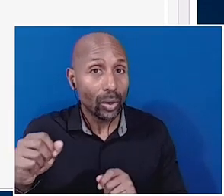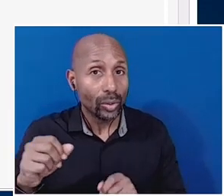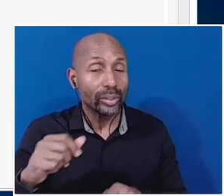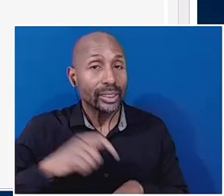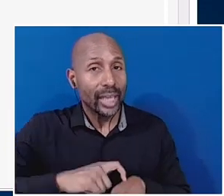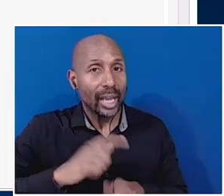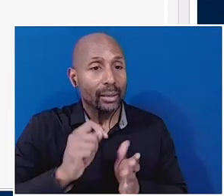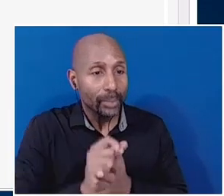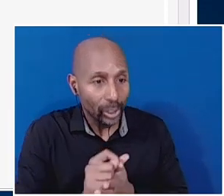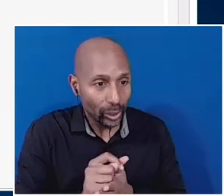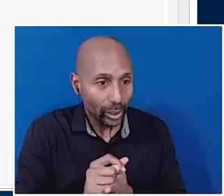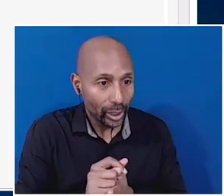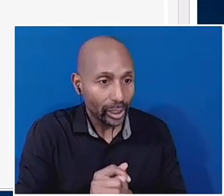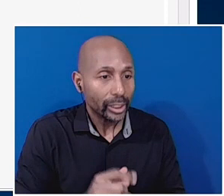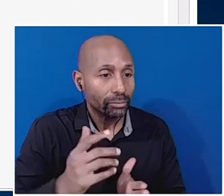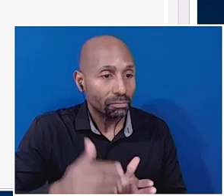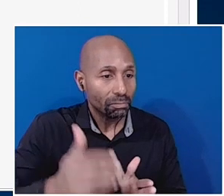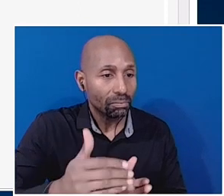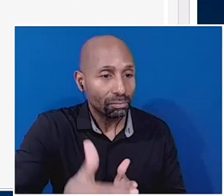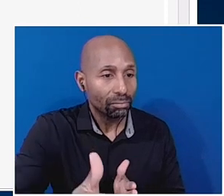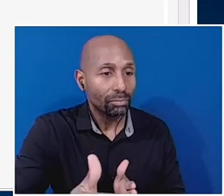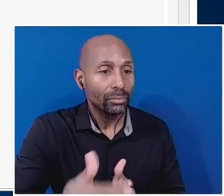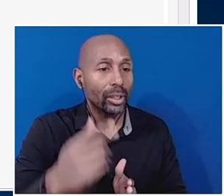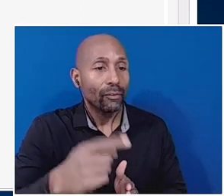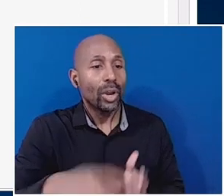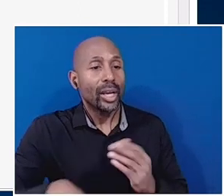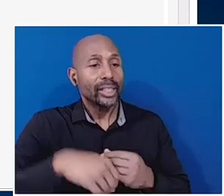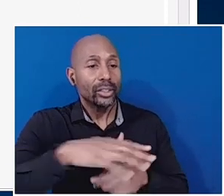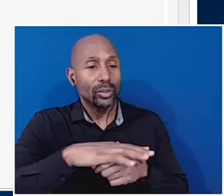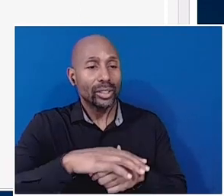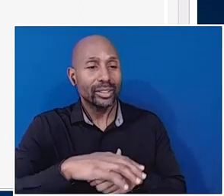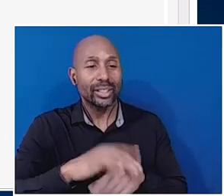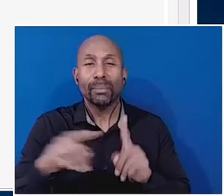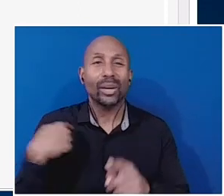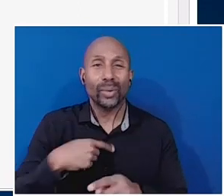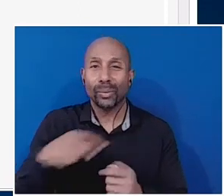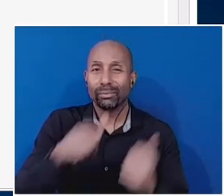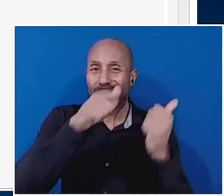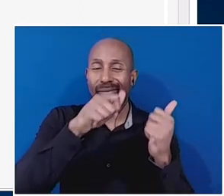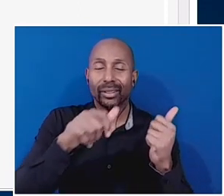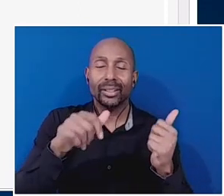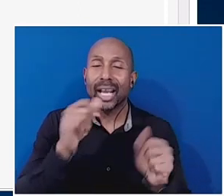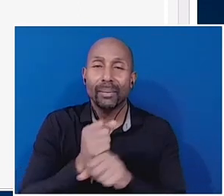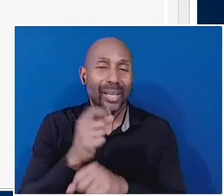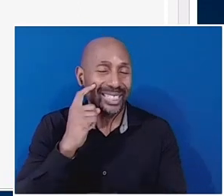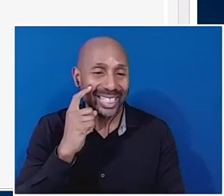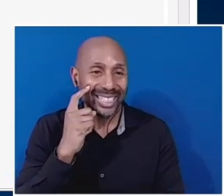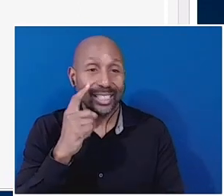In particular, when previously we said, we want you to review all additional locations. So we are going to- I just want